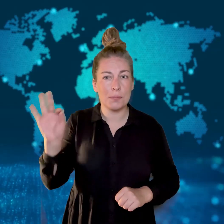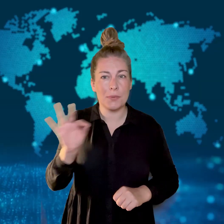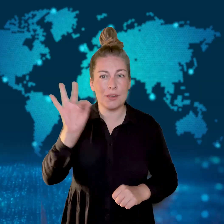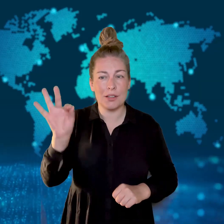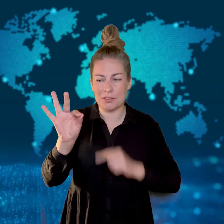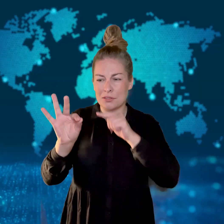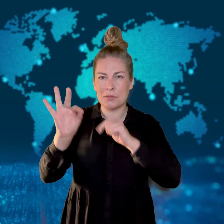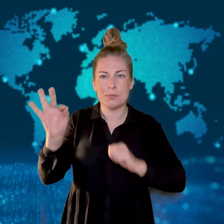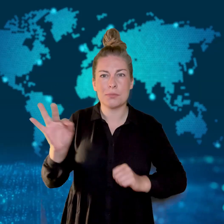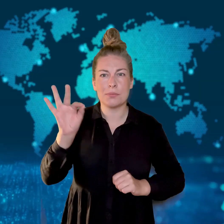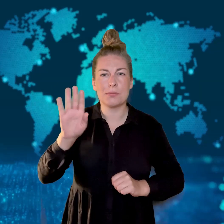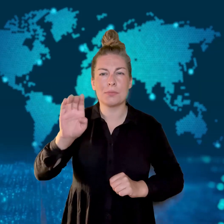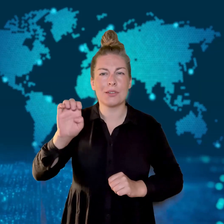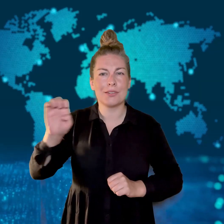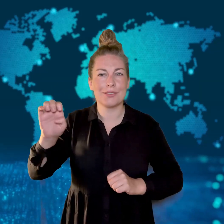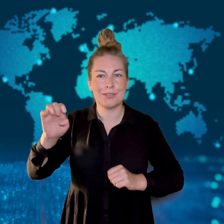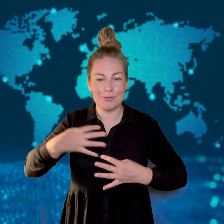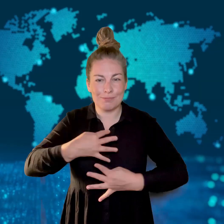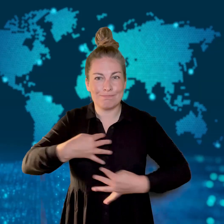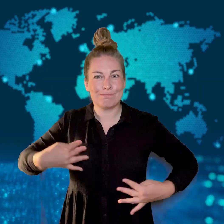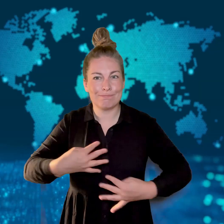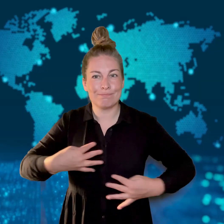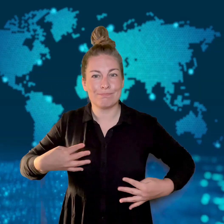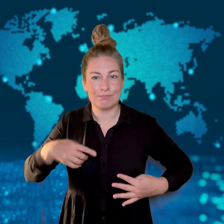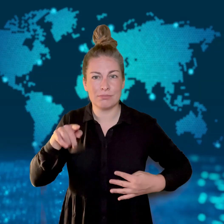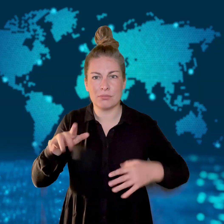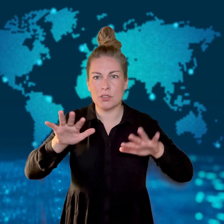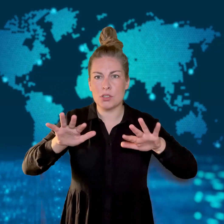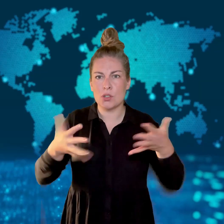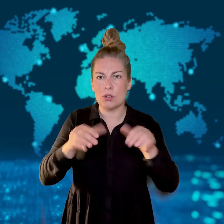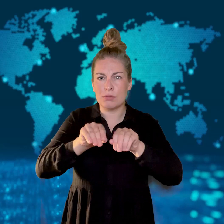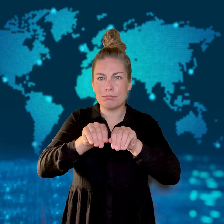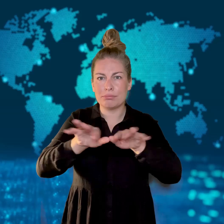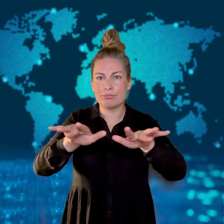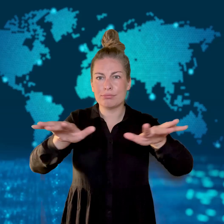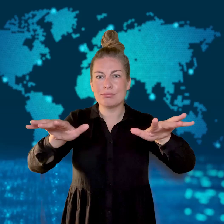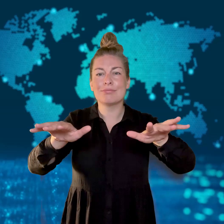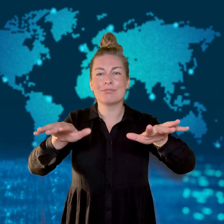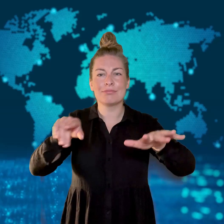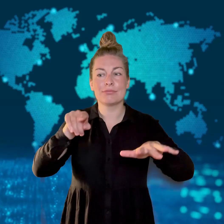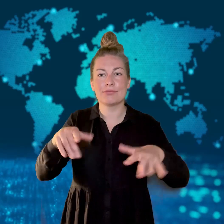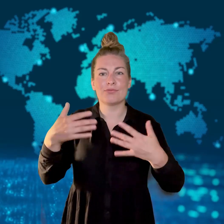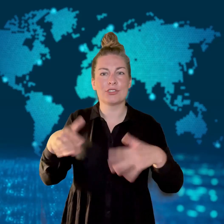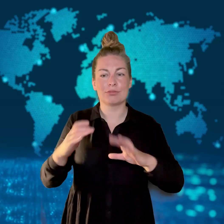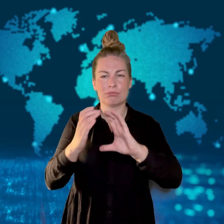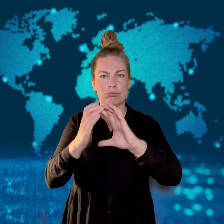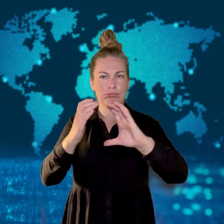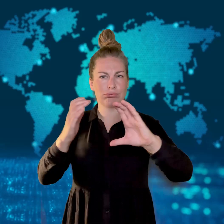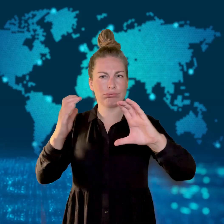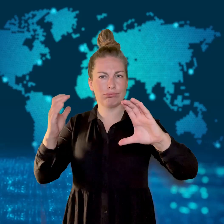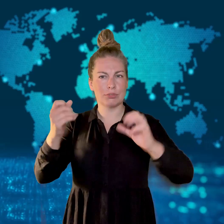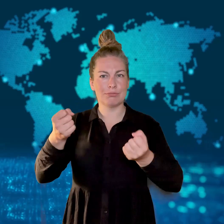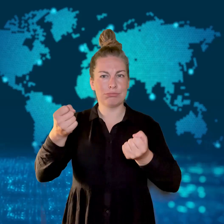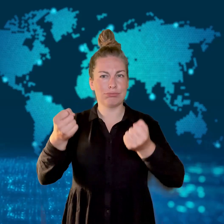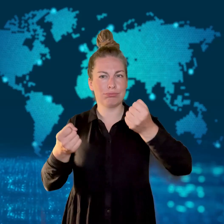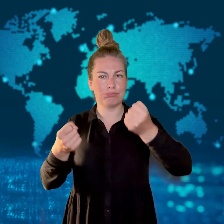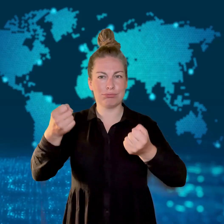five million "spilled" bees.